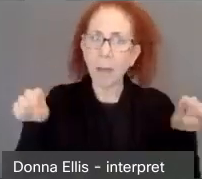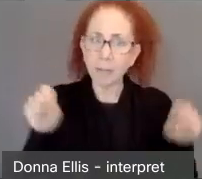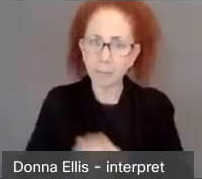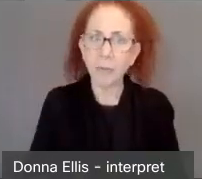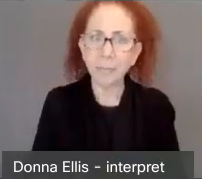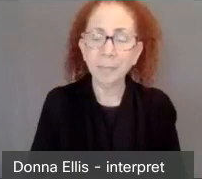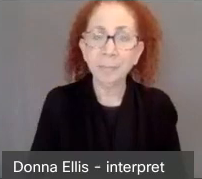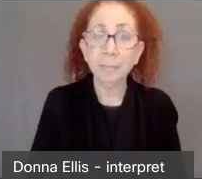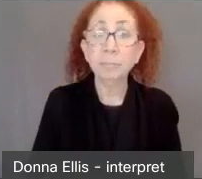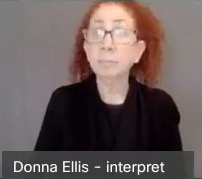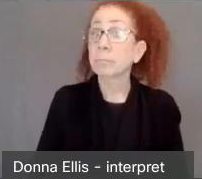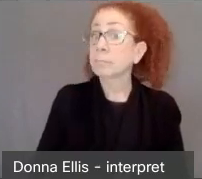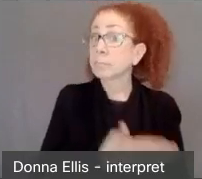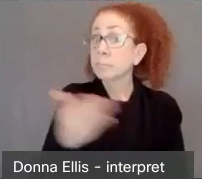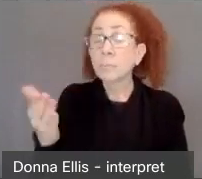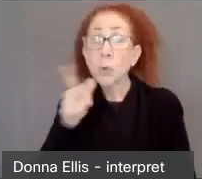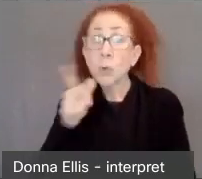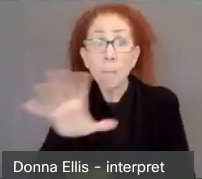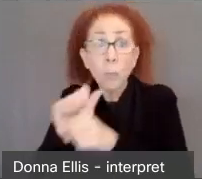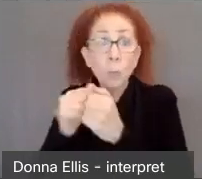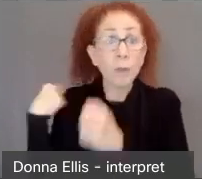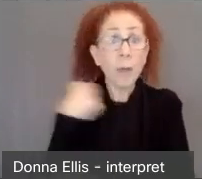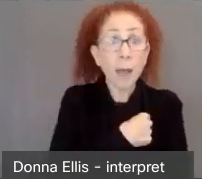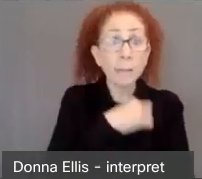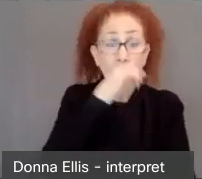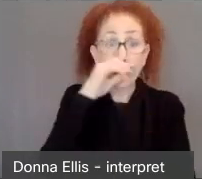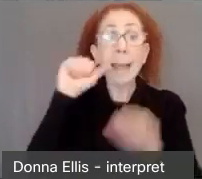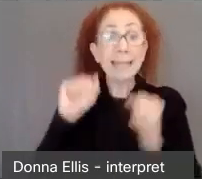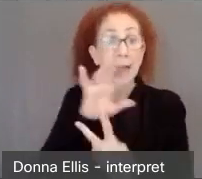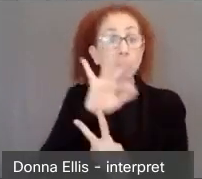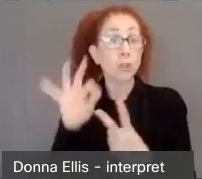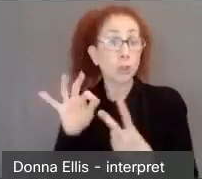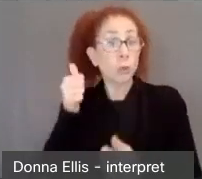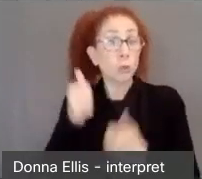Anyone who books with us will have the ability to choose their clinic location,